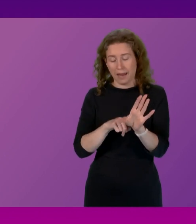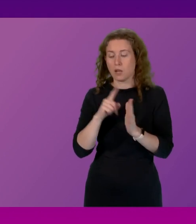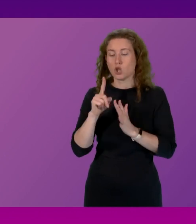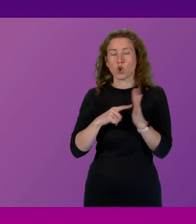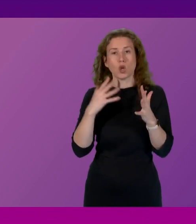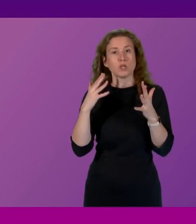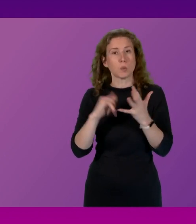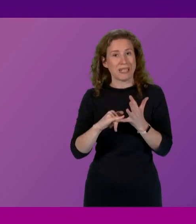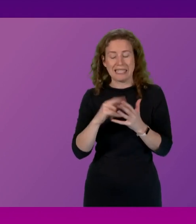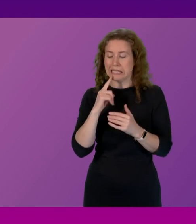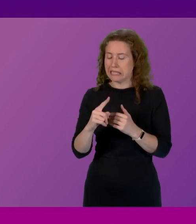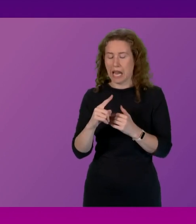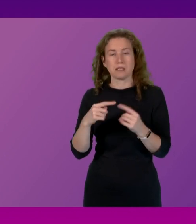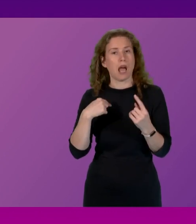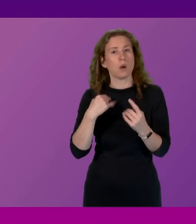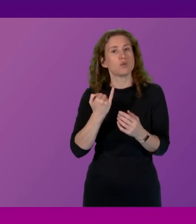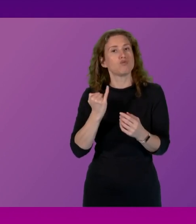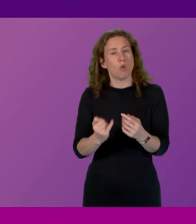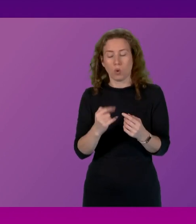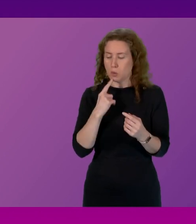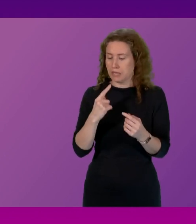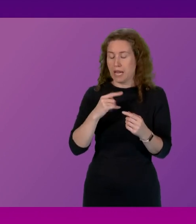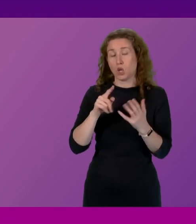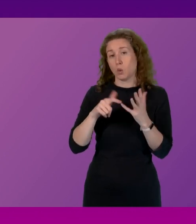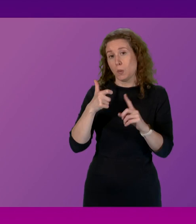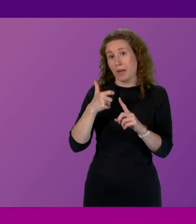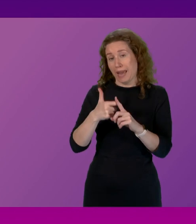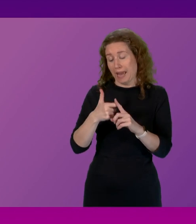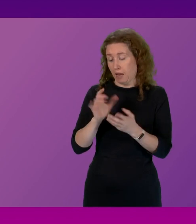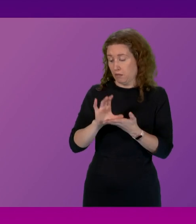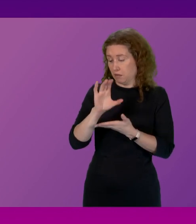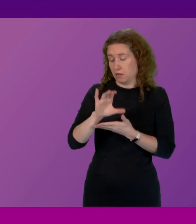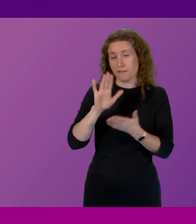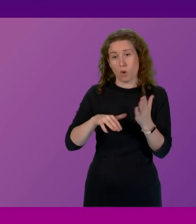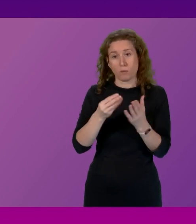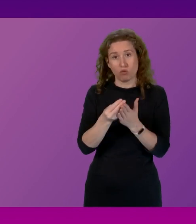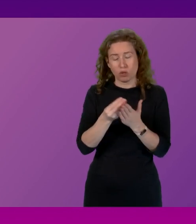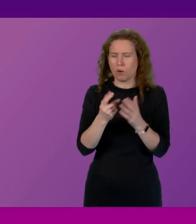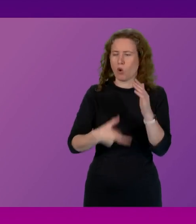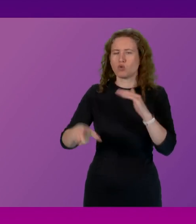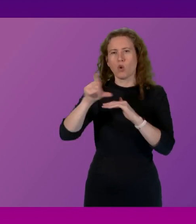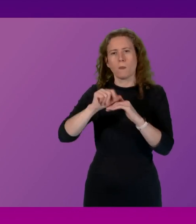was incorrect in stating that United Kingdom swimming pool funding from the Treasury was in addition to the Scottish budget.